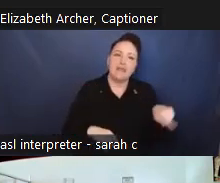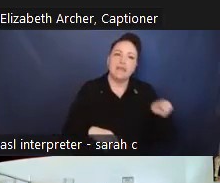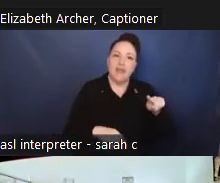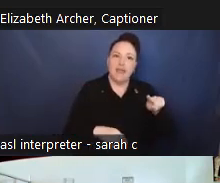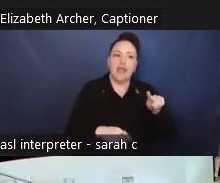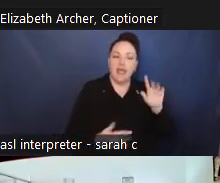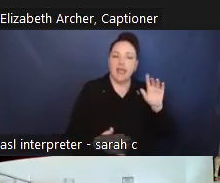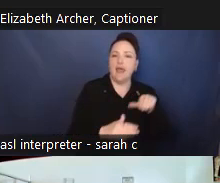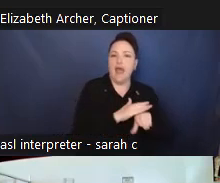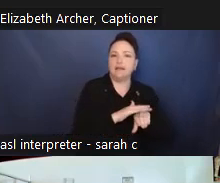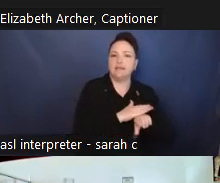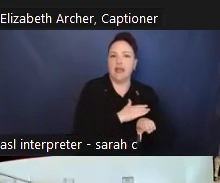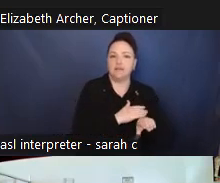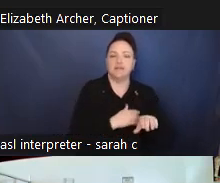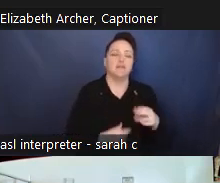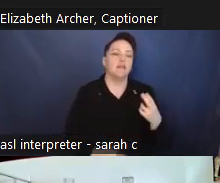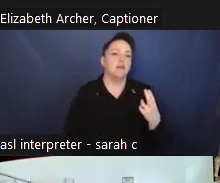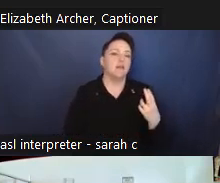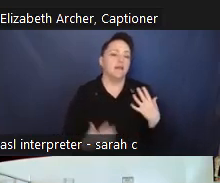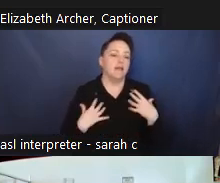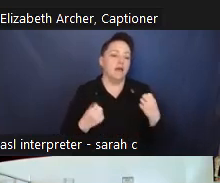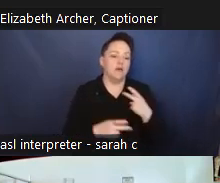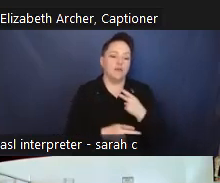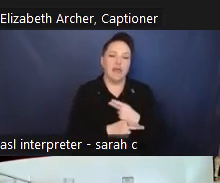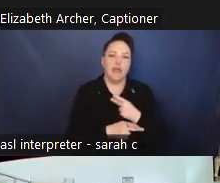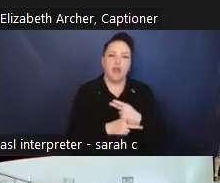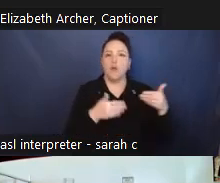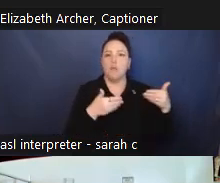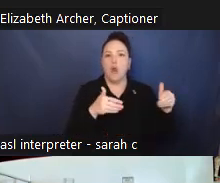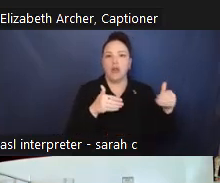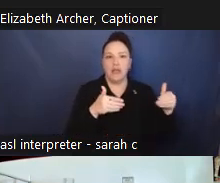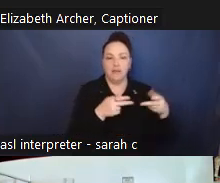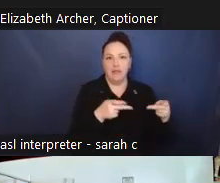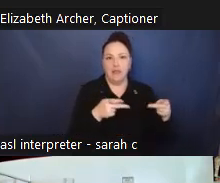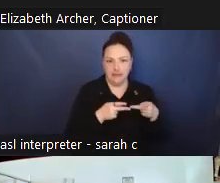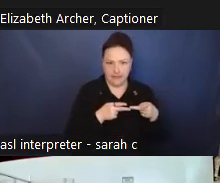There's other things being put in like basic health plan and health care Oregon plan which